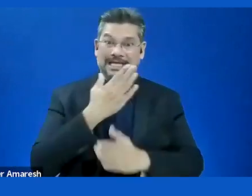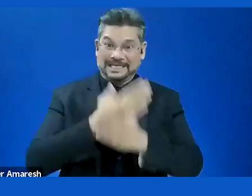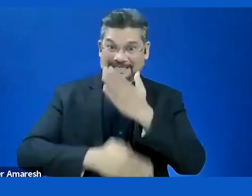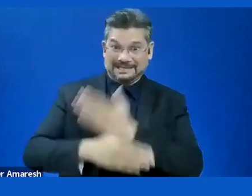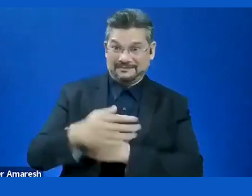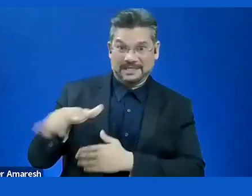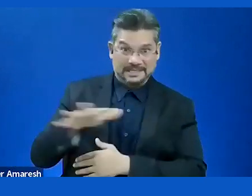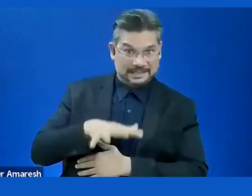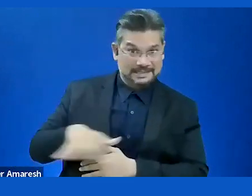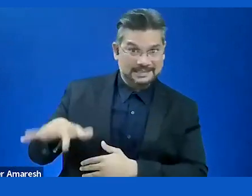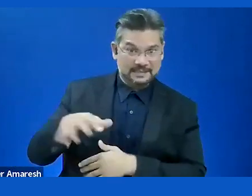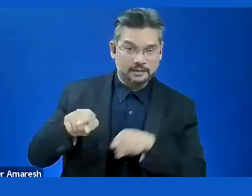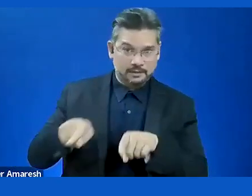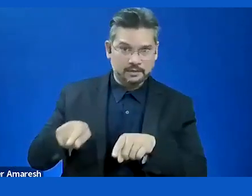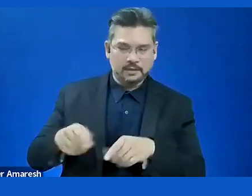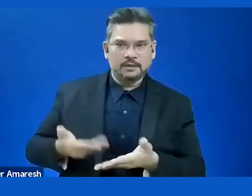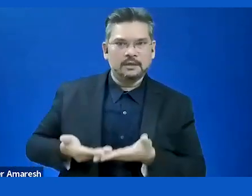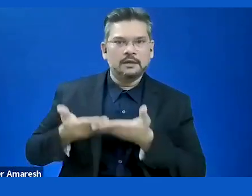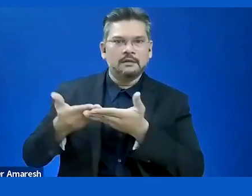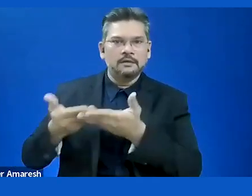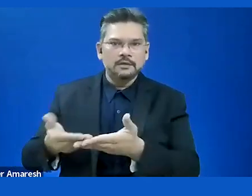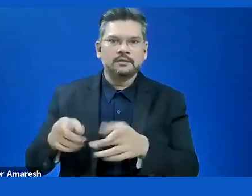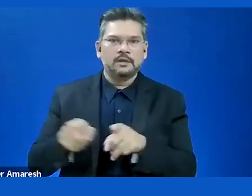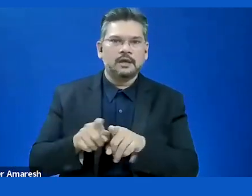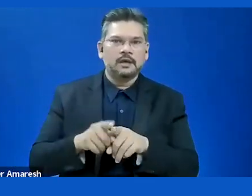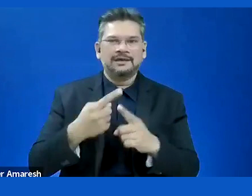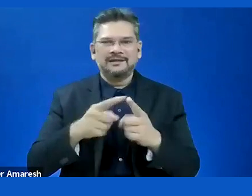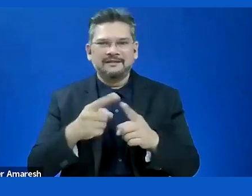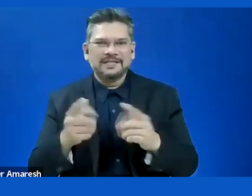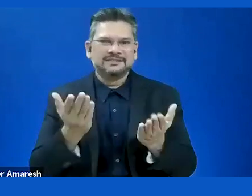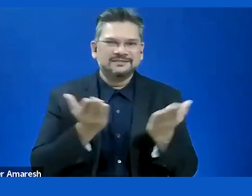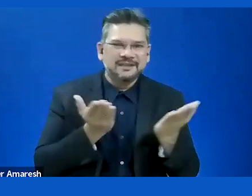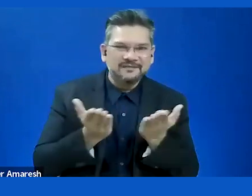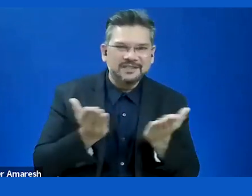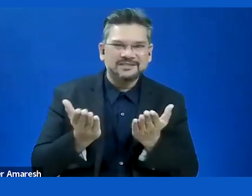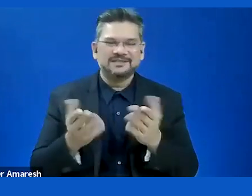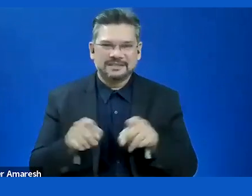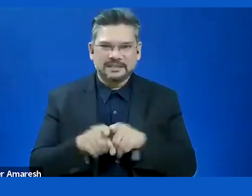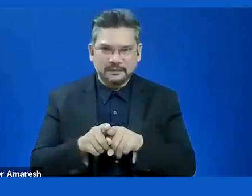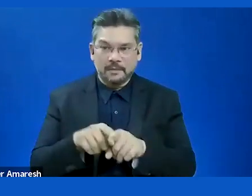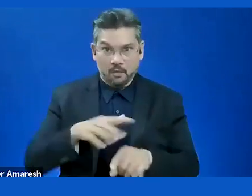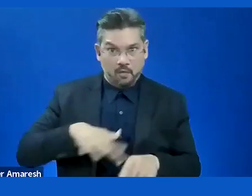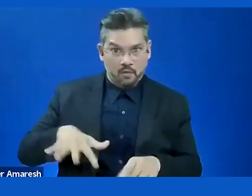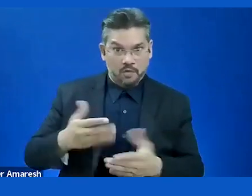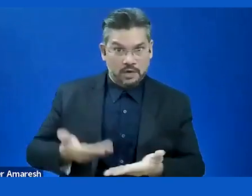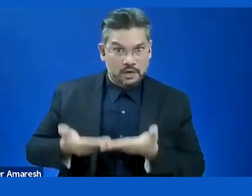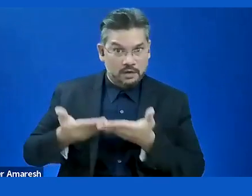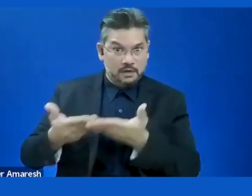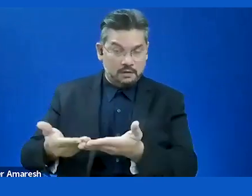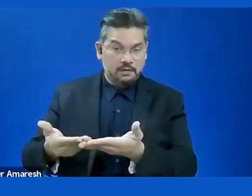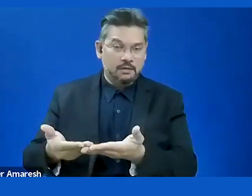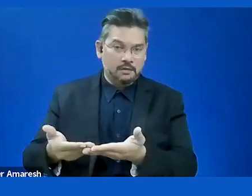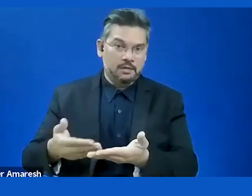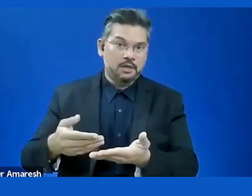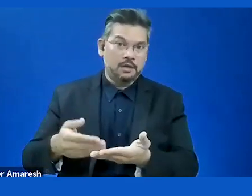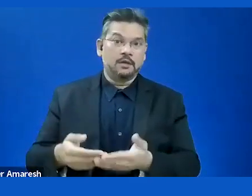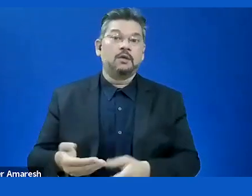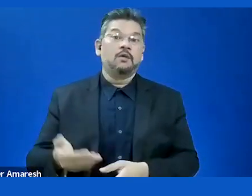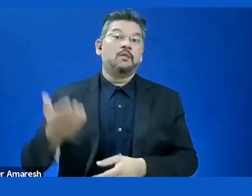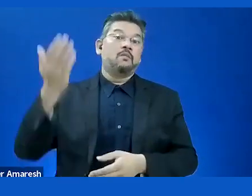services and end user product while feasible, it was before, shall be made accessible for